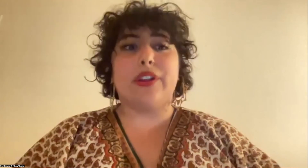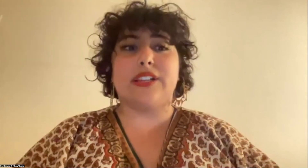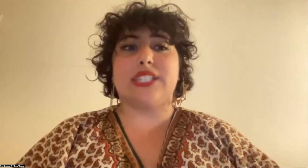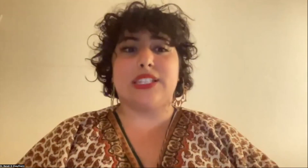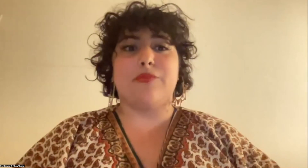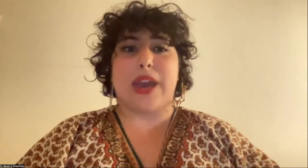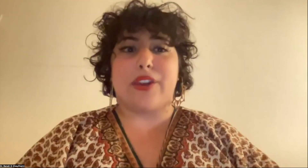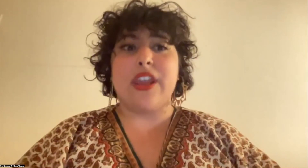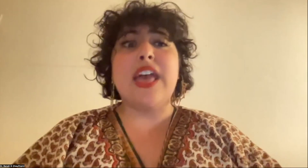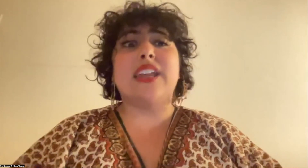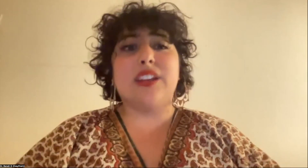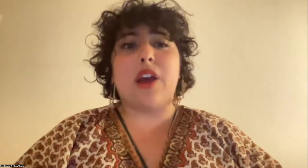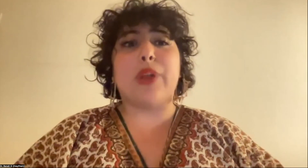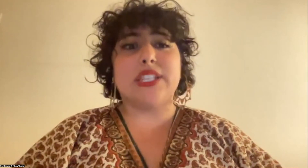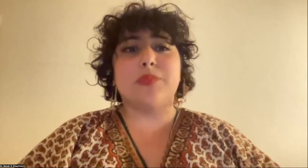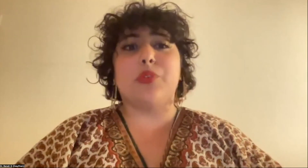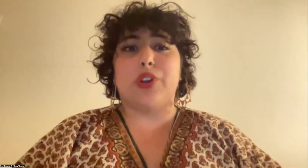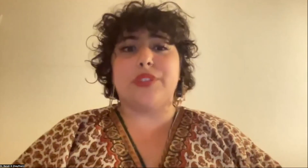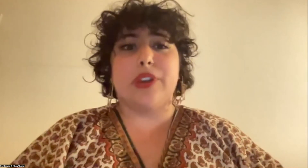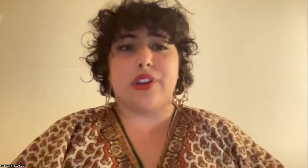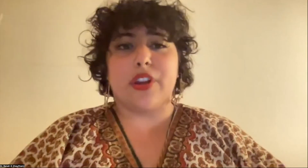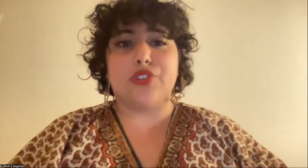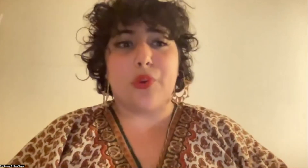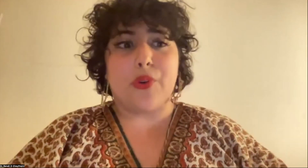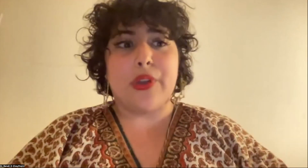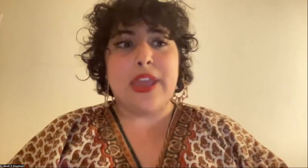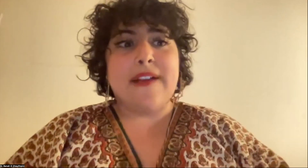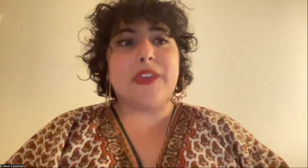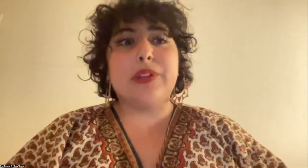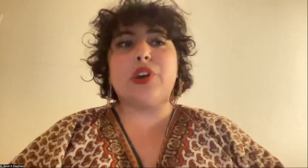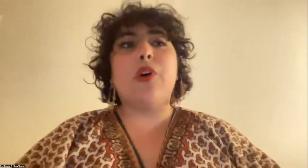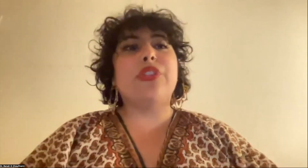parallel states of matter and incomprehensible worlds beyond our control. They build a whole